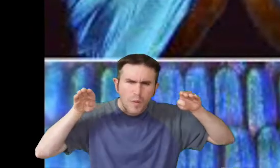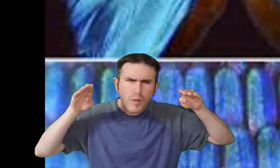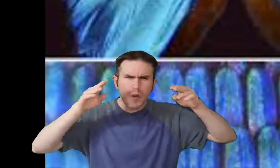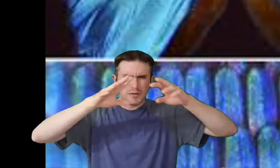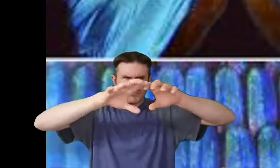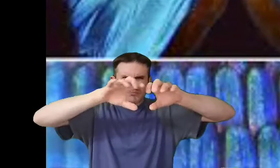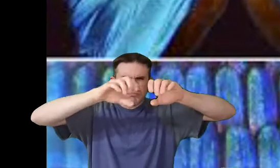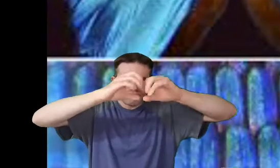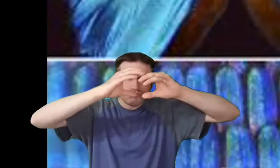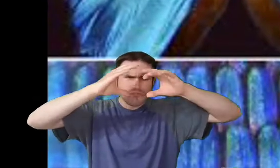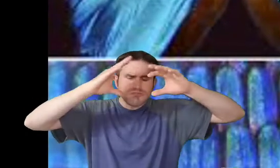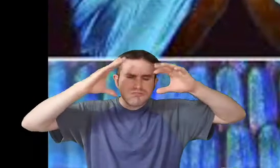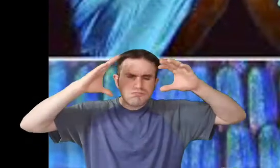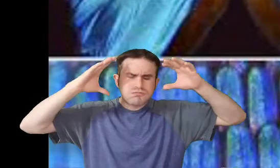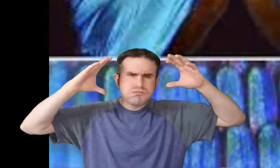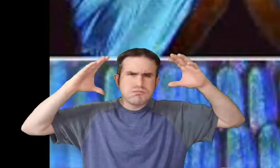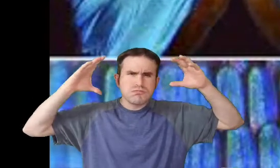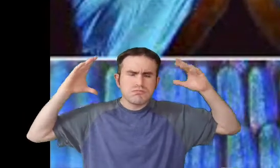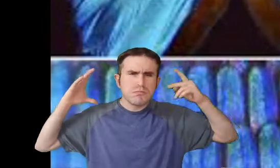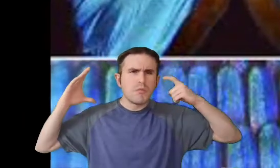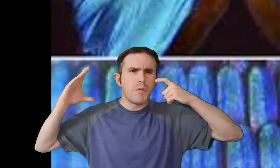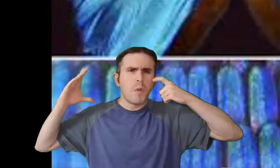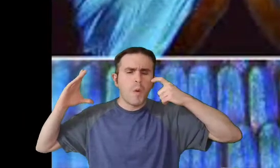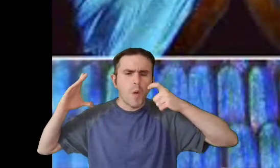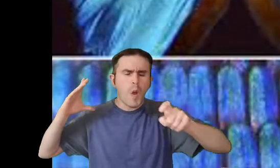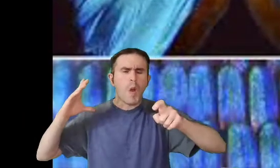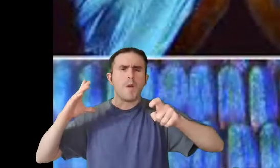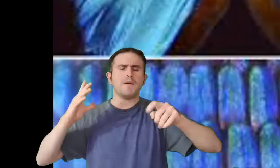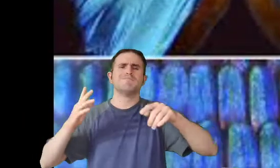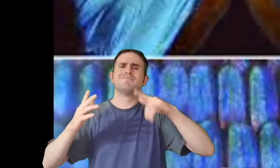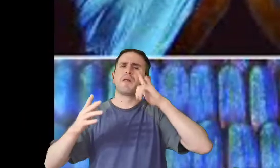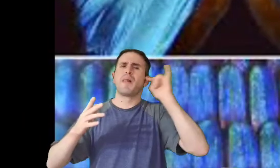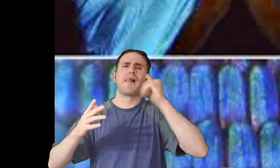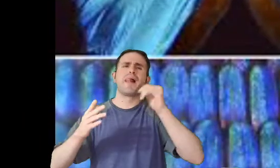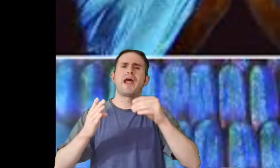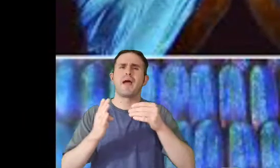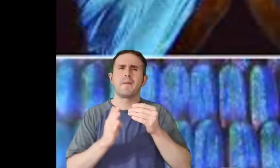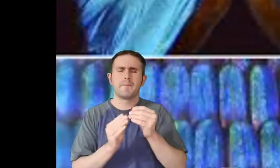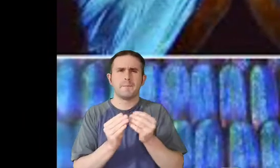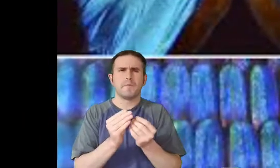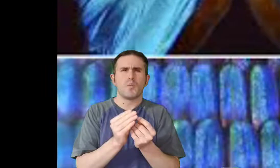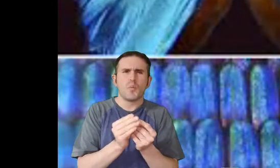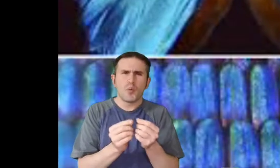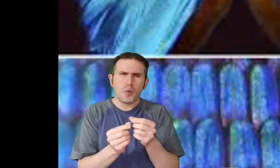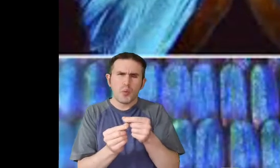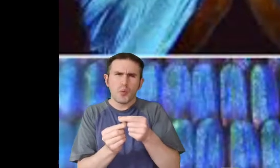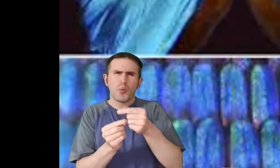and then if you were to zoom in further you see like something that looks kind of like, um...